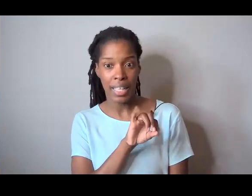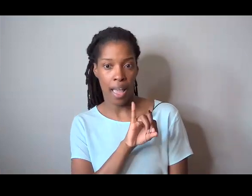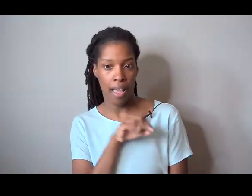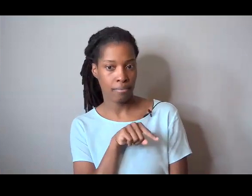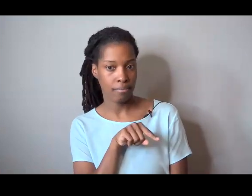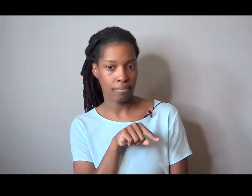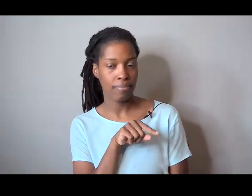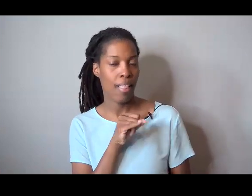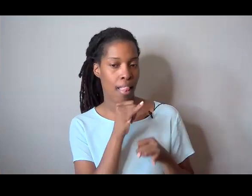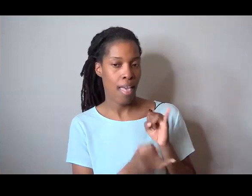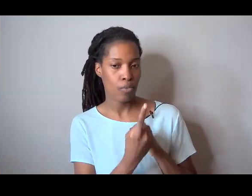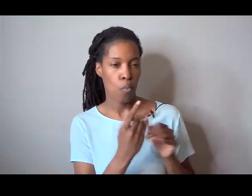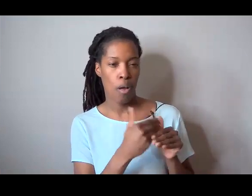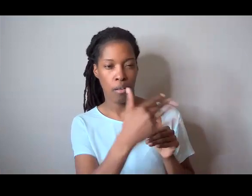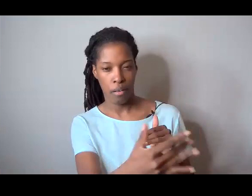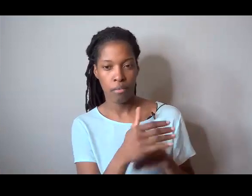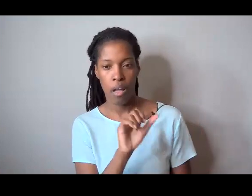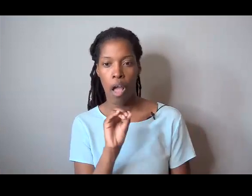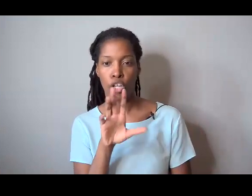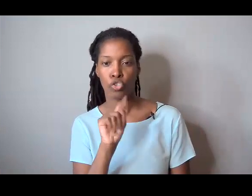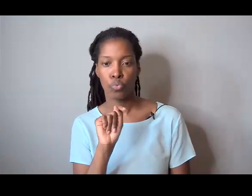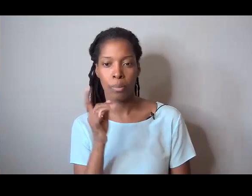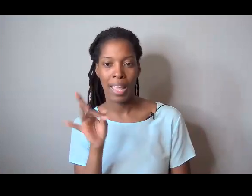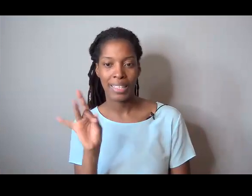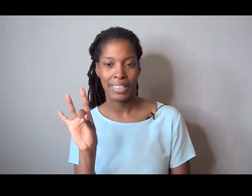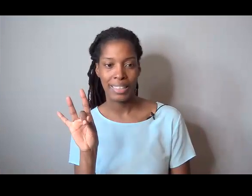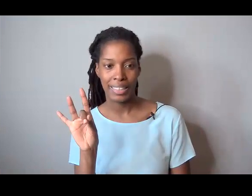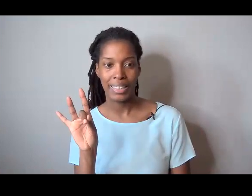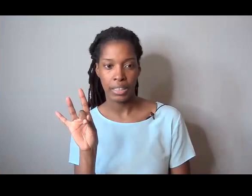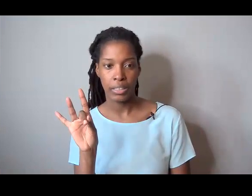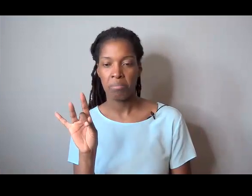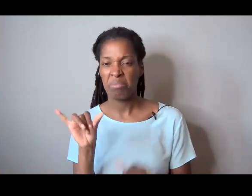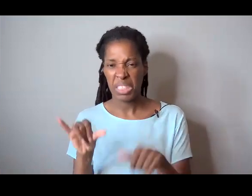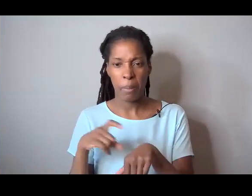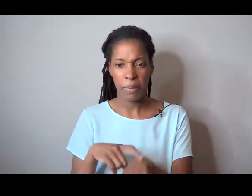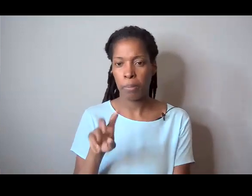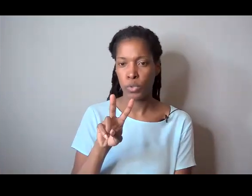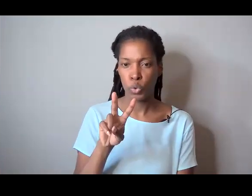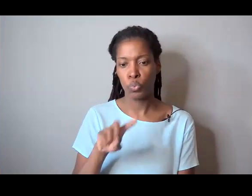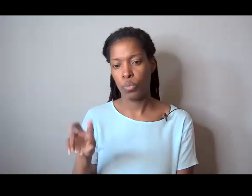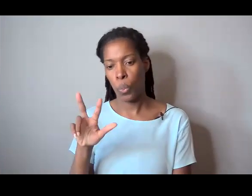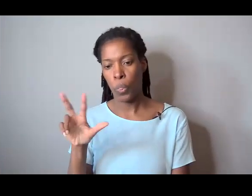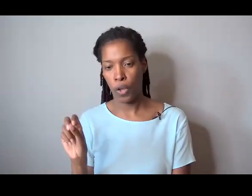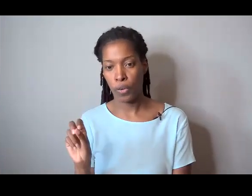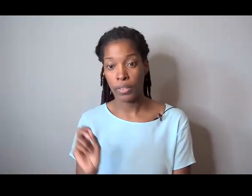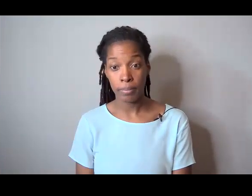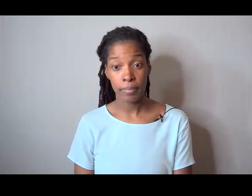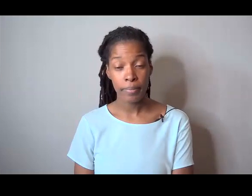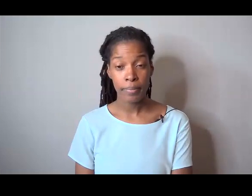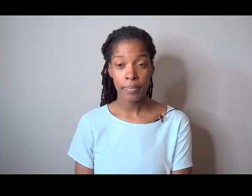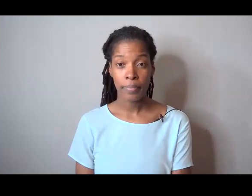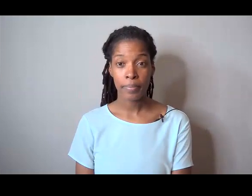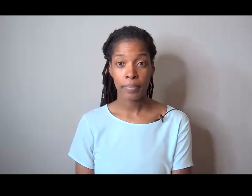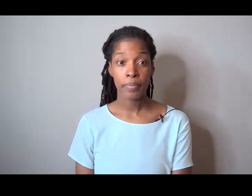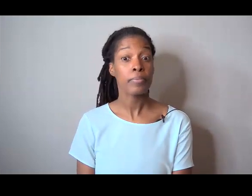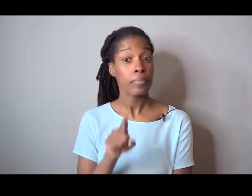And that one will occur on October 18th from 2:00 to 3:30. And you can use the link